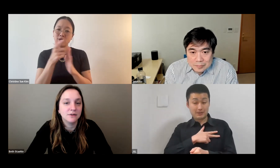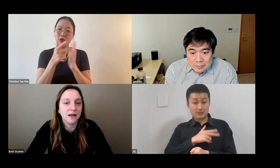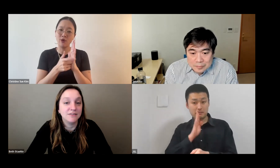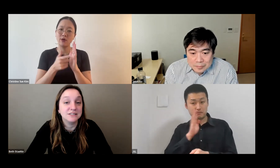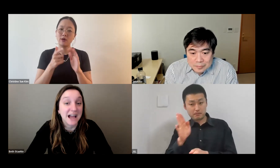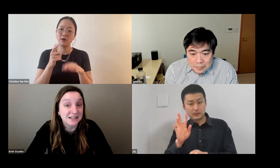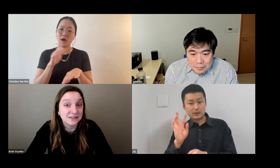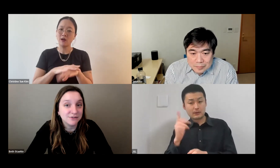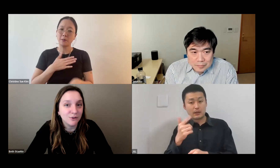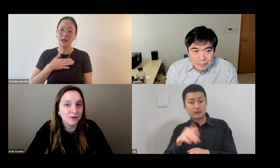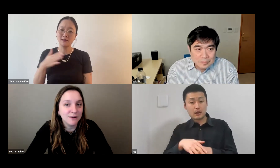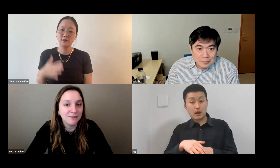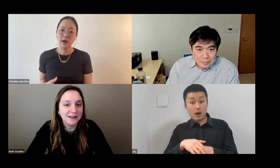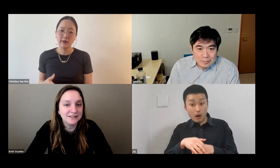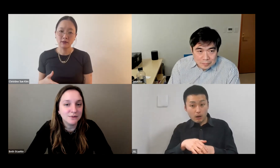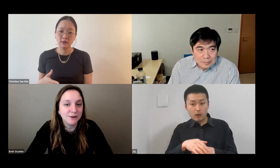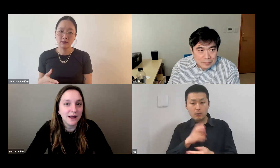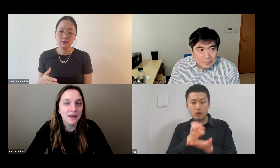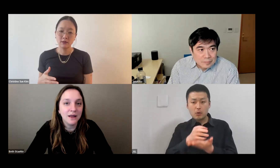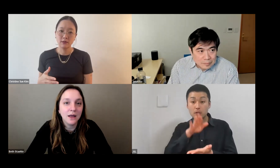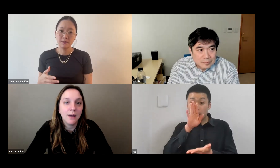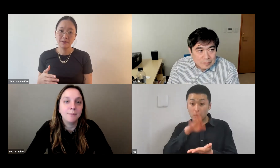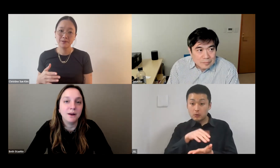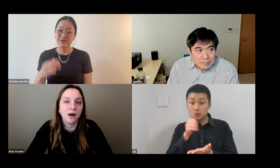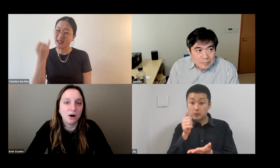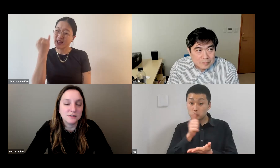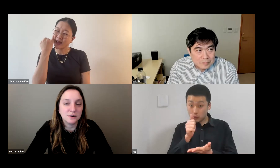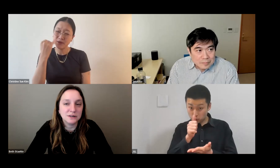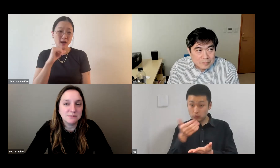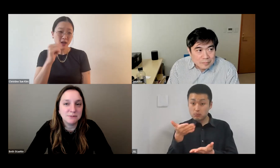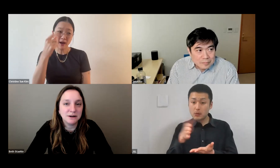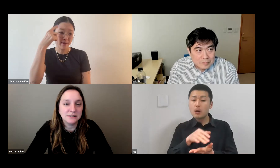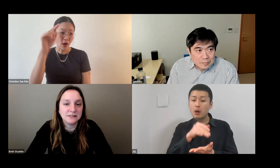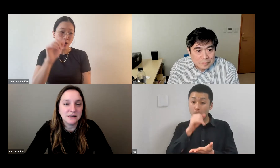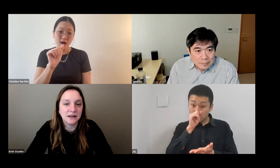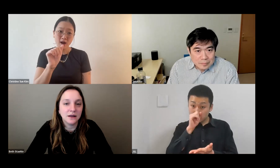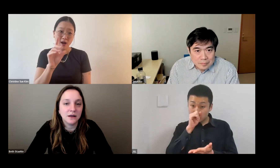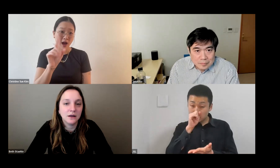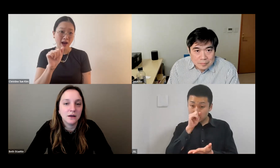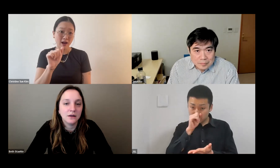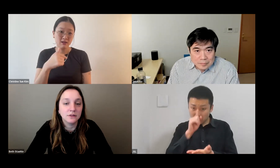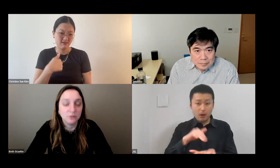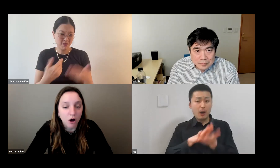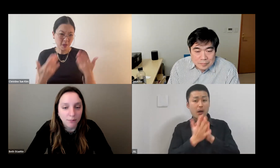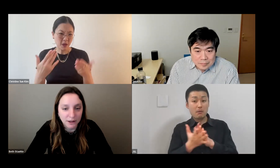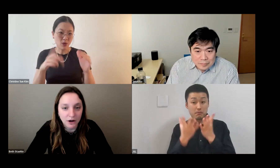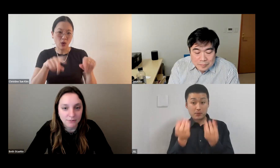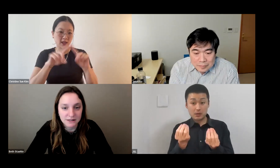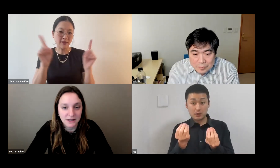having to ask for my rights in a way, but also experiencing the law being on my side.